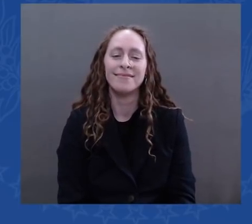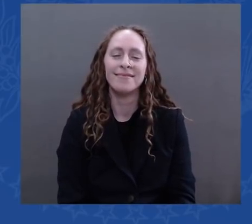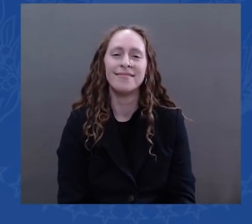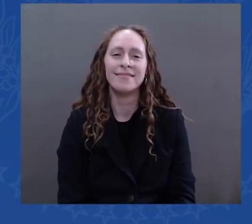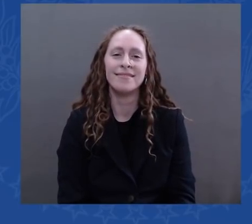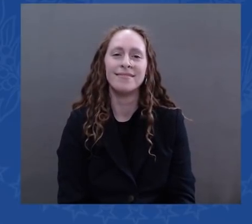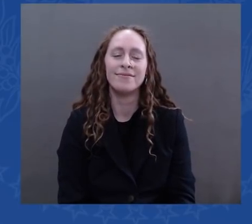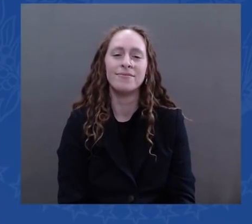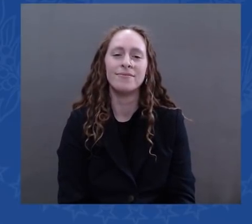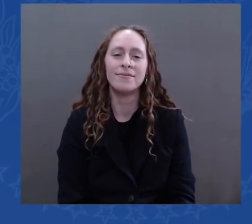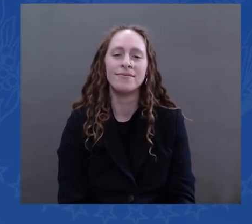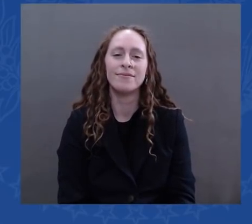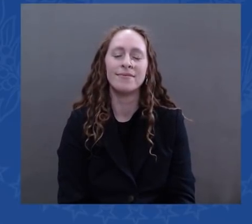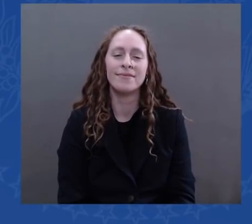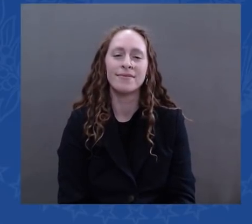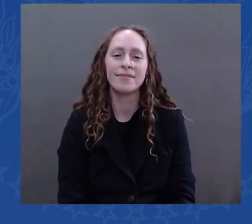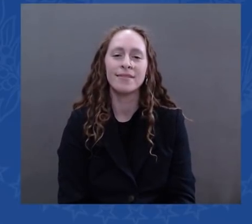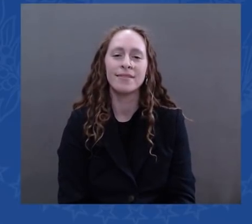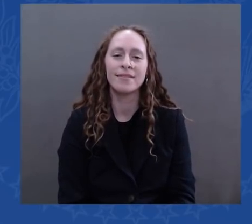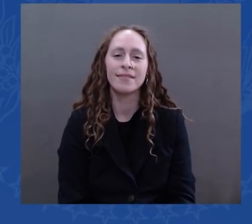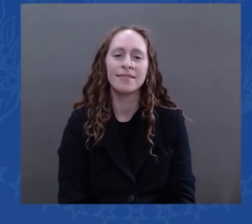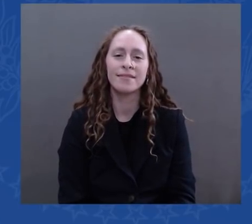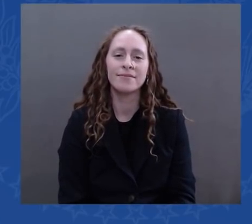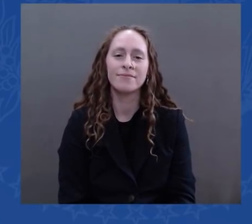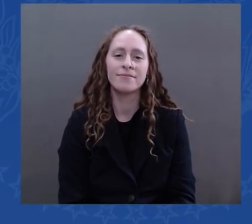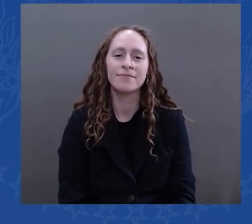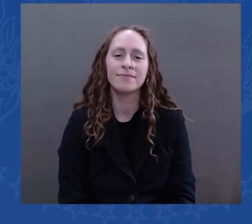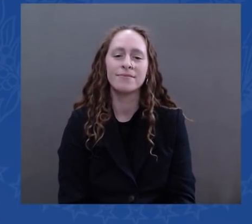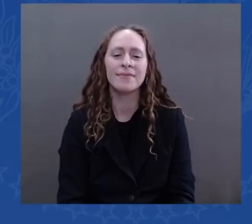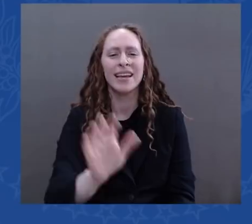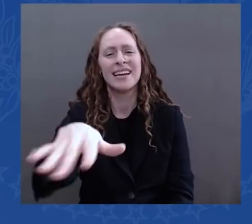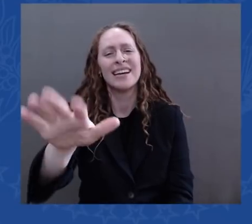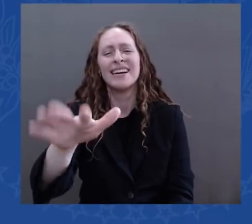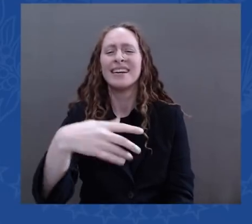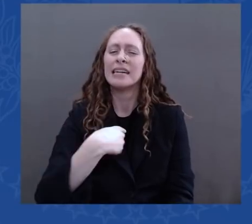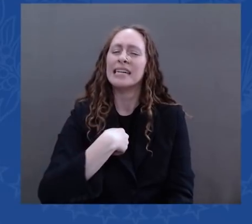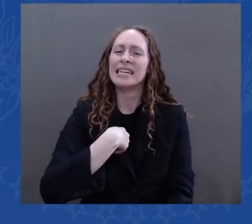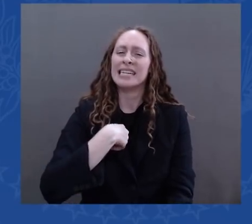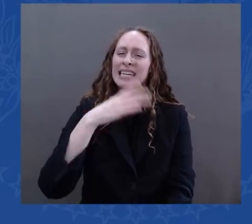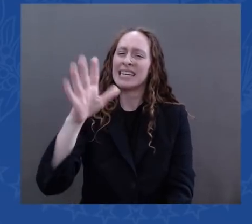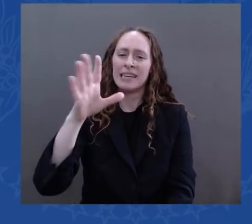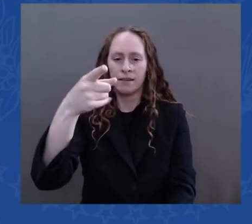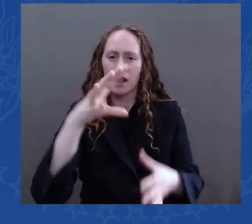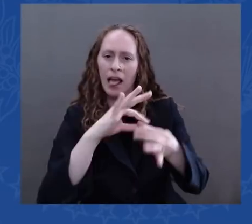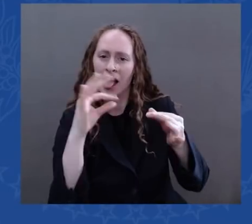original words that he cannot remain in power. Can you help us understand: You have more foreign policy experience